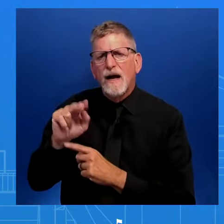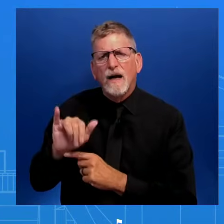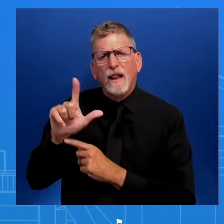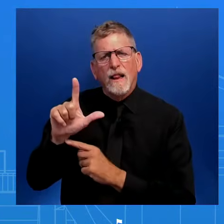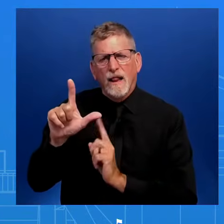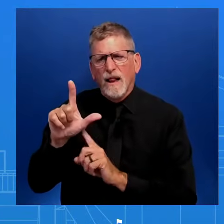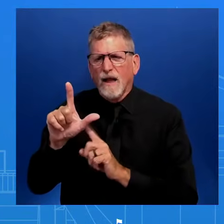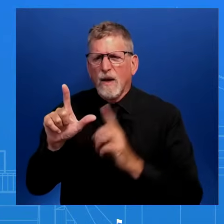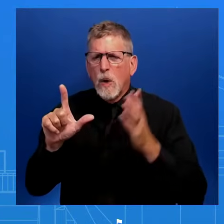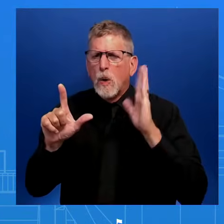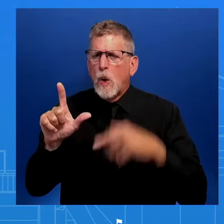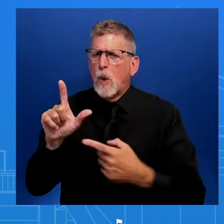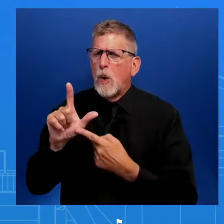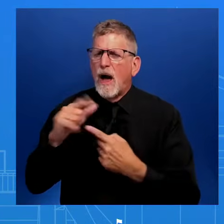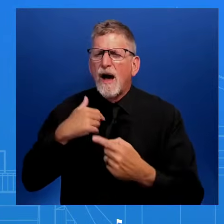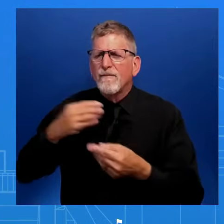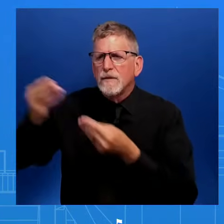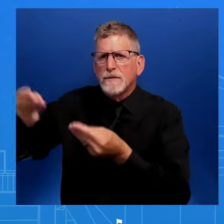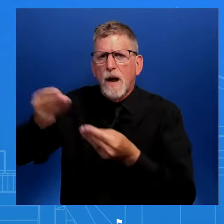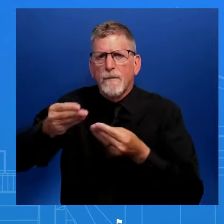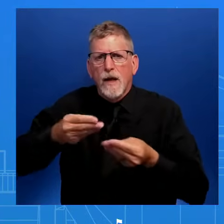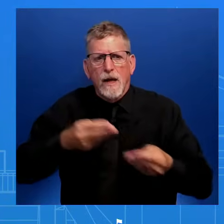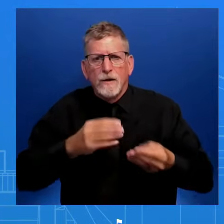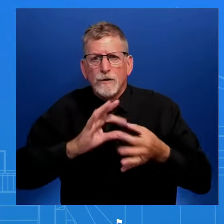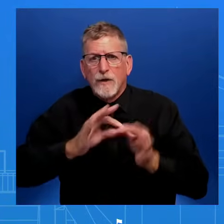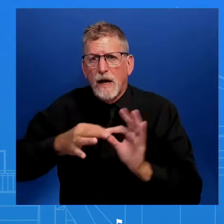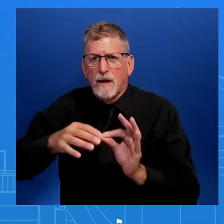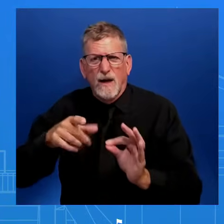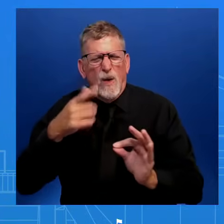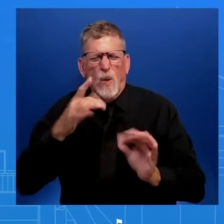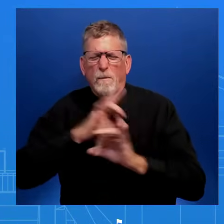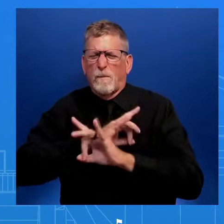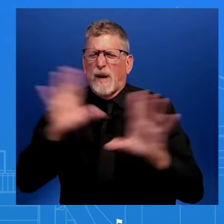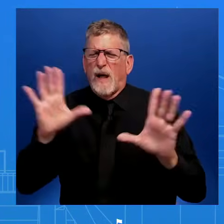the concern of the United States about instability in Niger